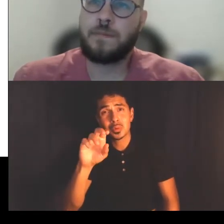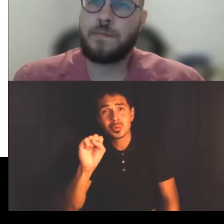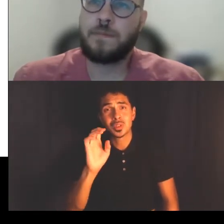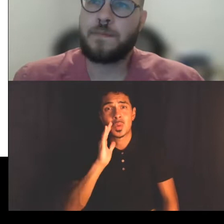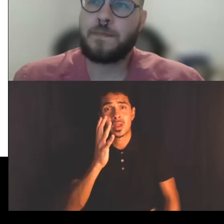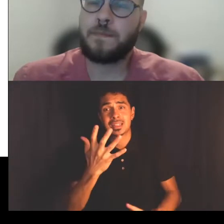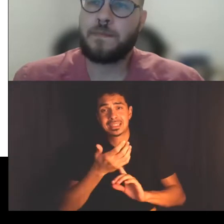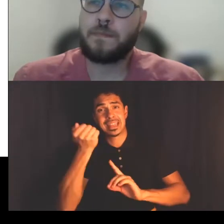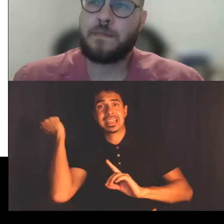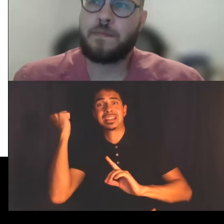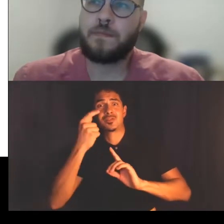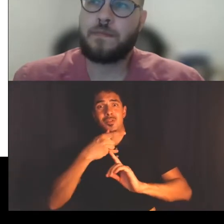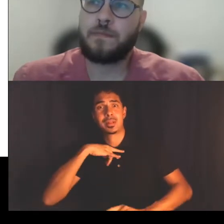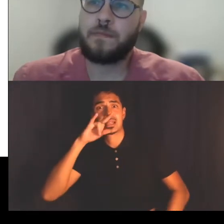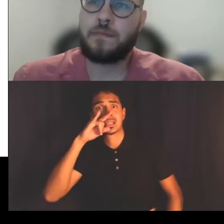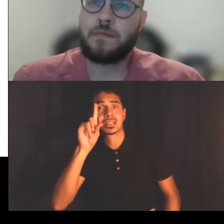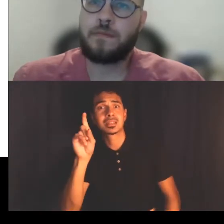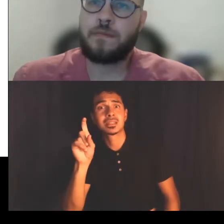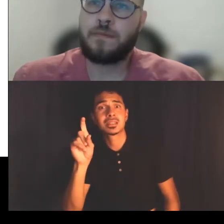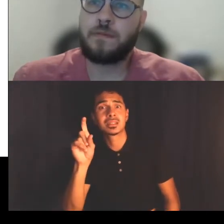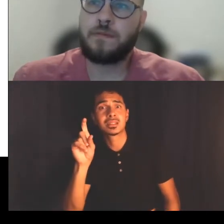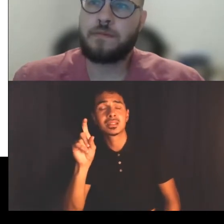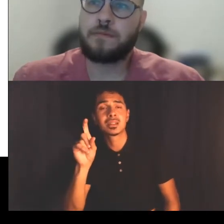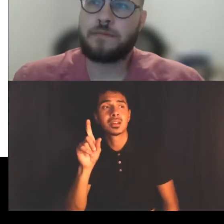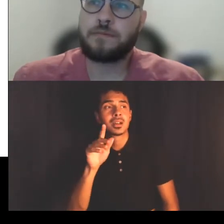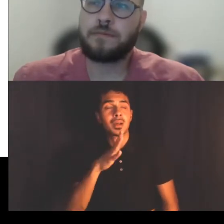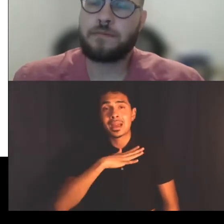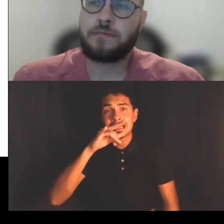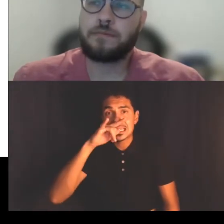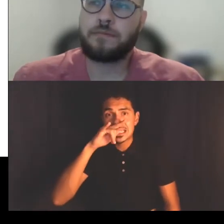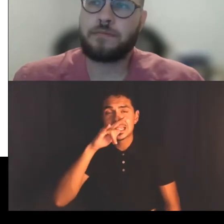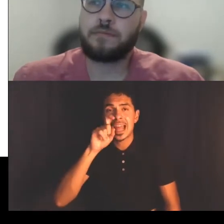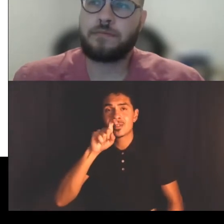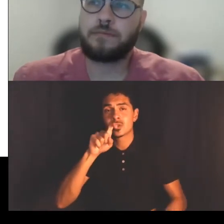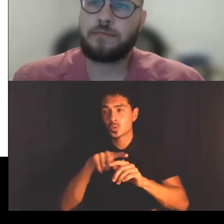from their kiddos or whether they're gonna have to move.